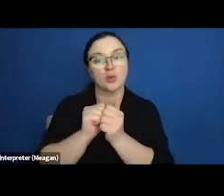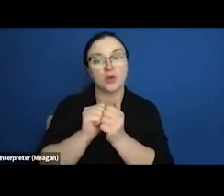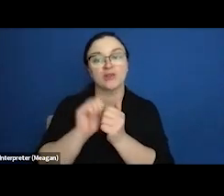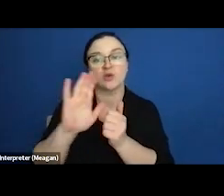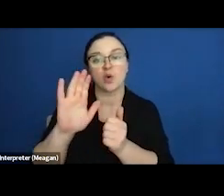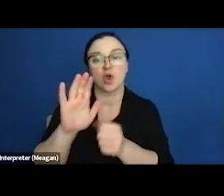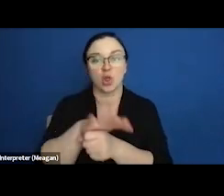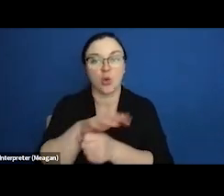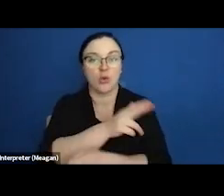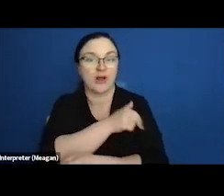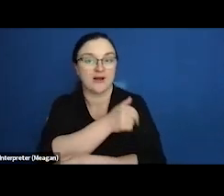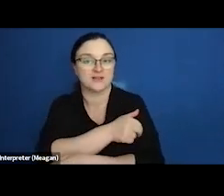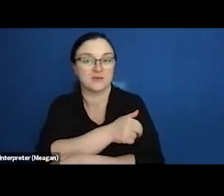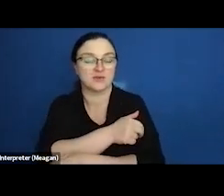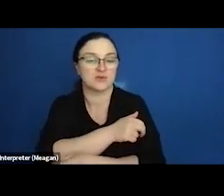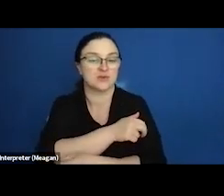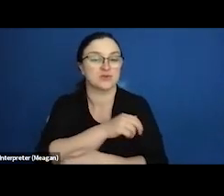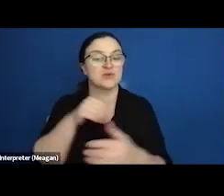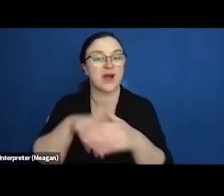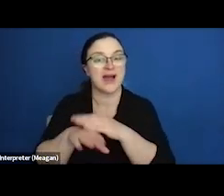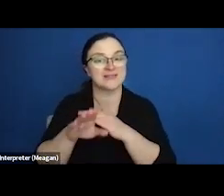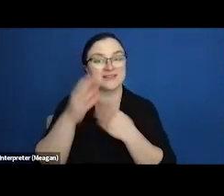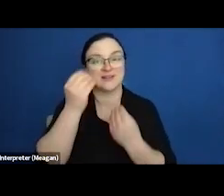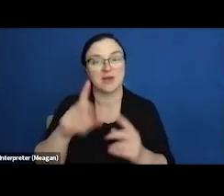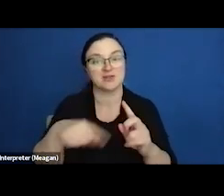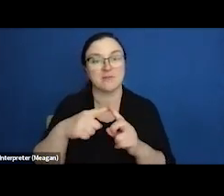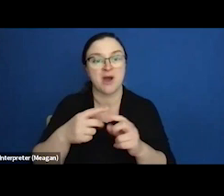to access information about high utilizers.